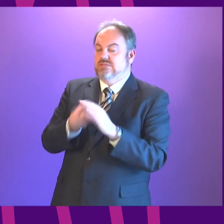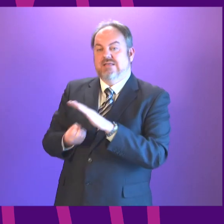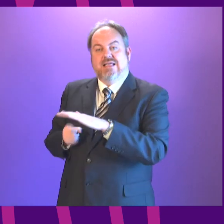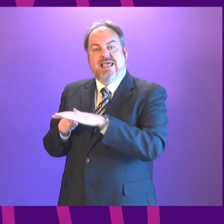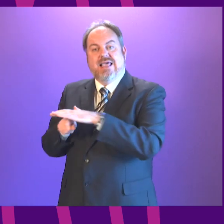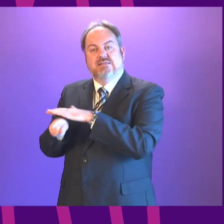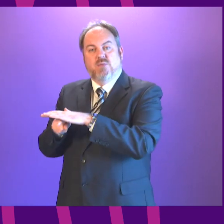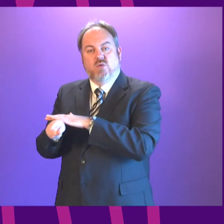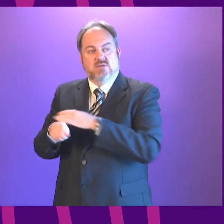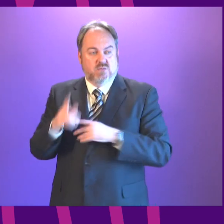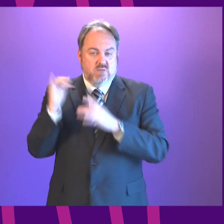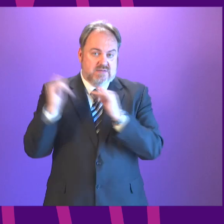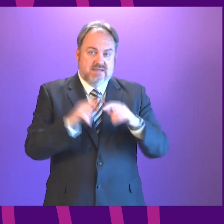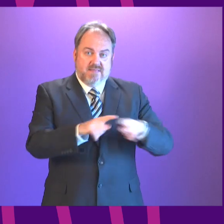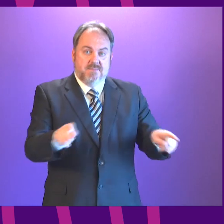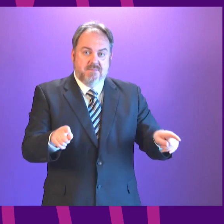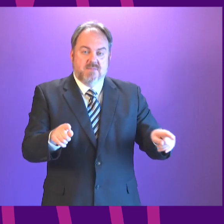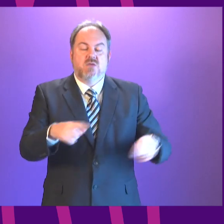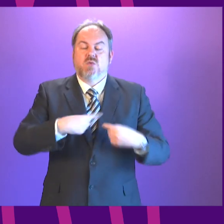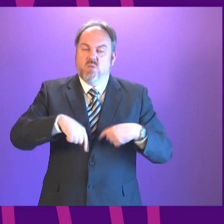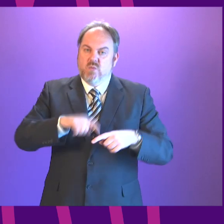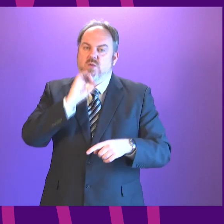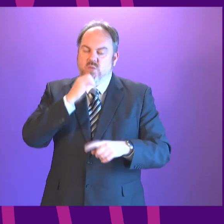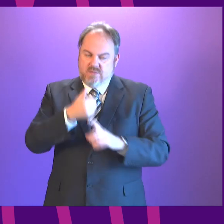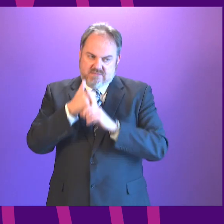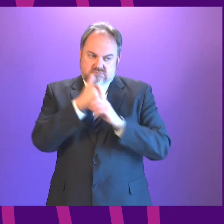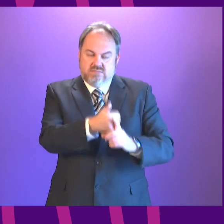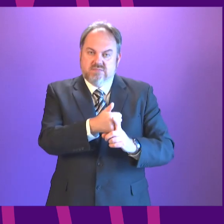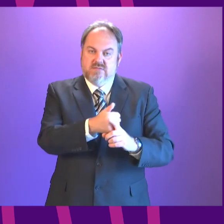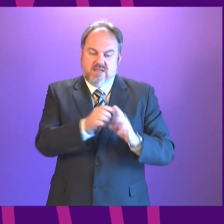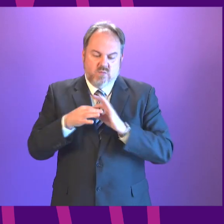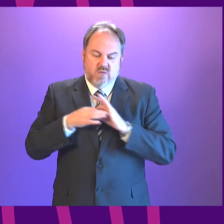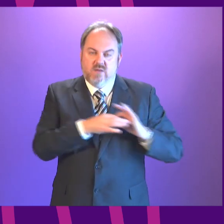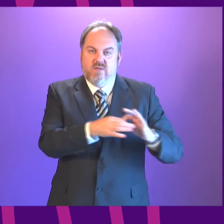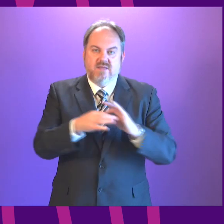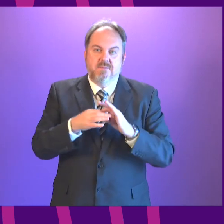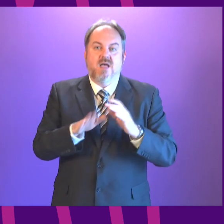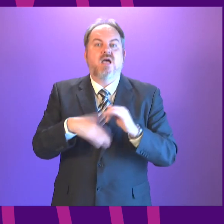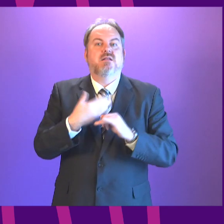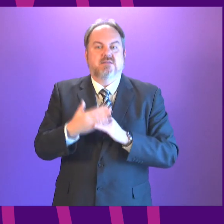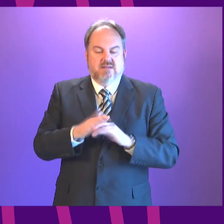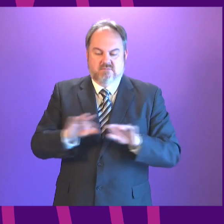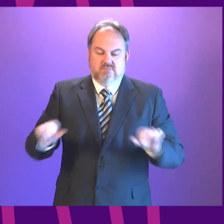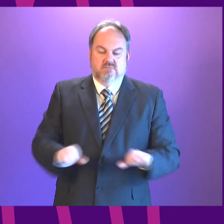that my ministers and I will remain fully and actively engaged on those matters until